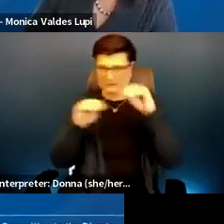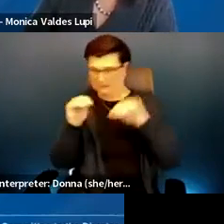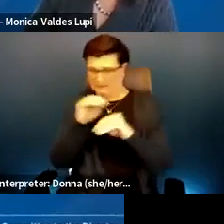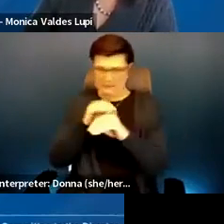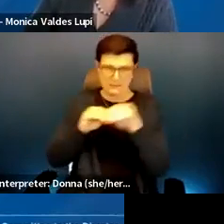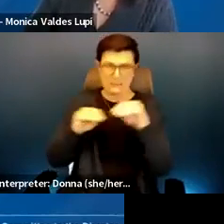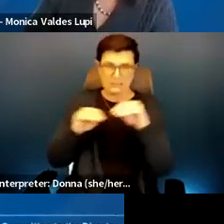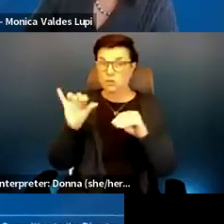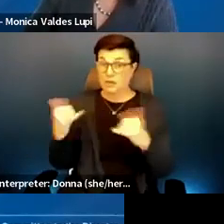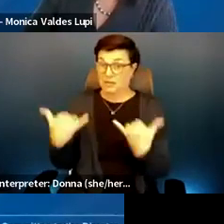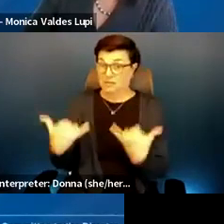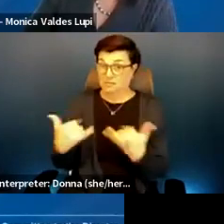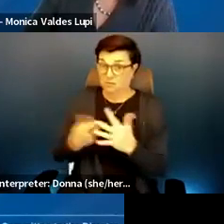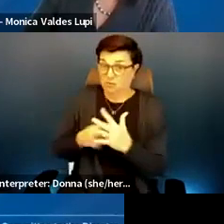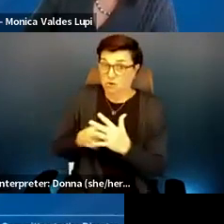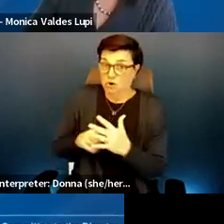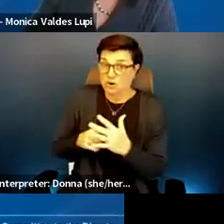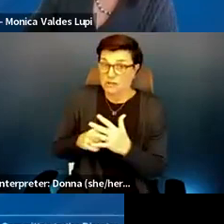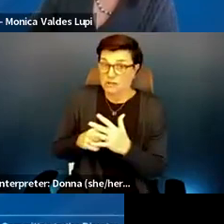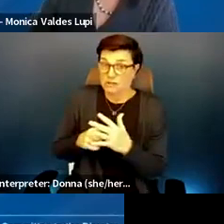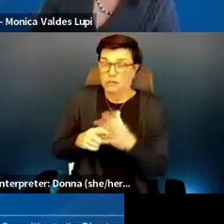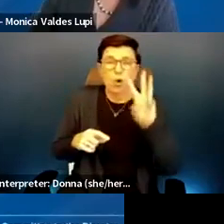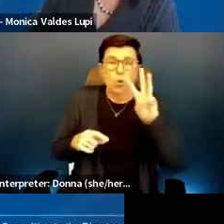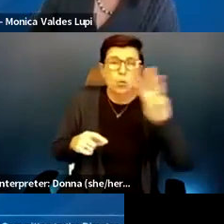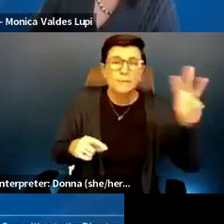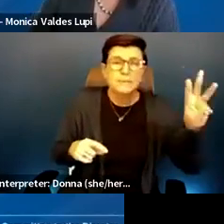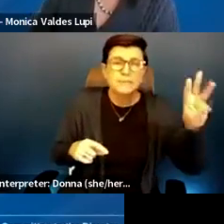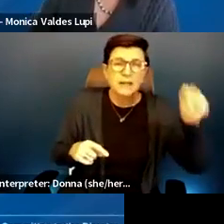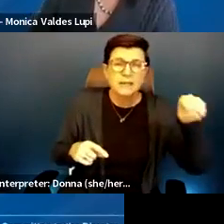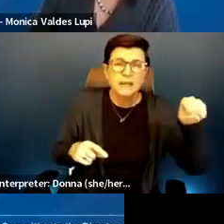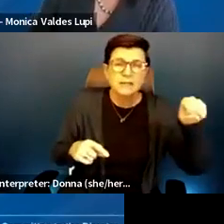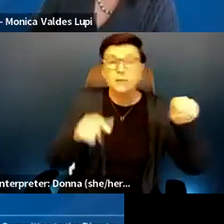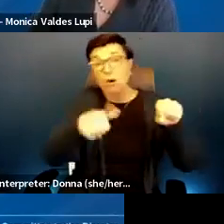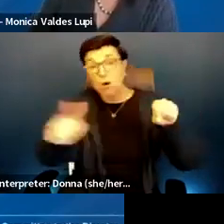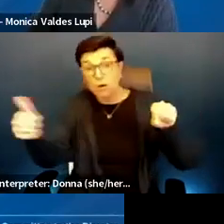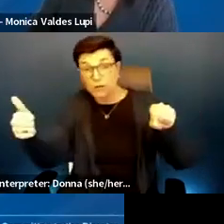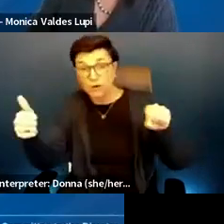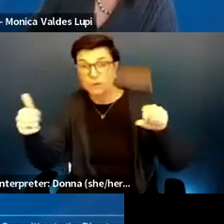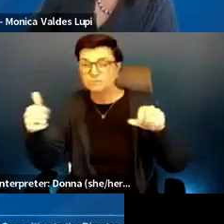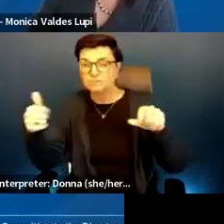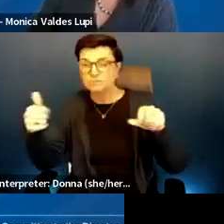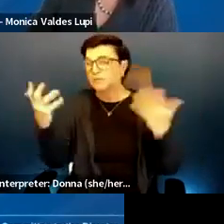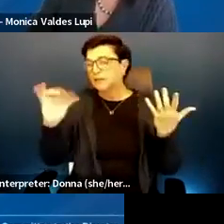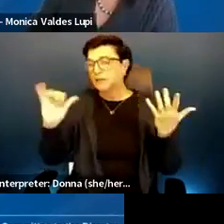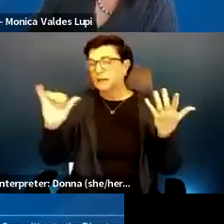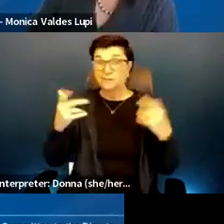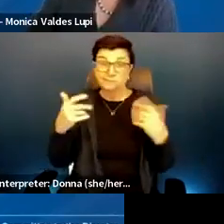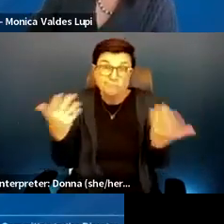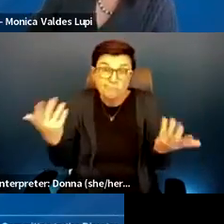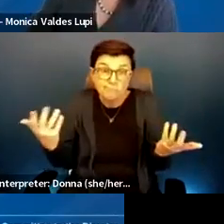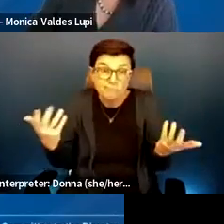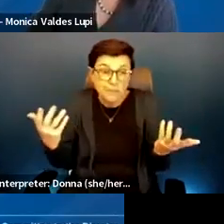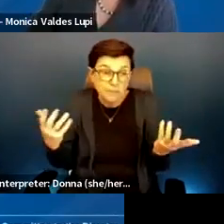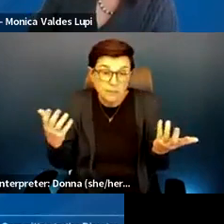not just on the website, but just in terms of do we have the right structure of divisions